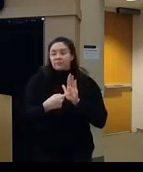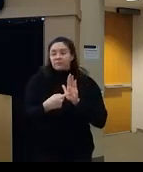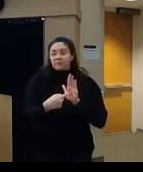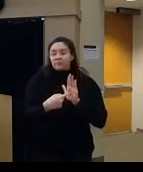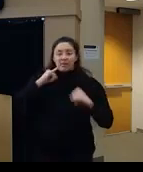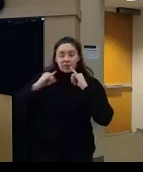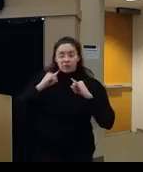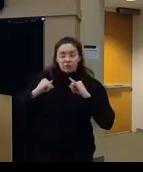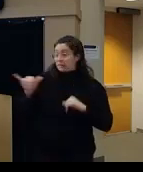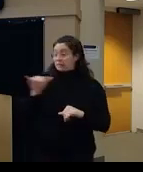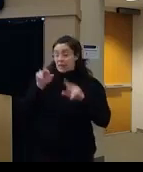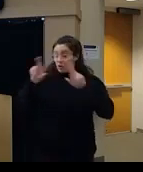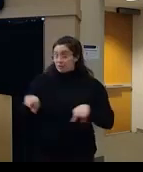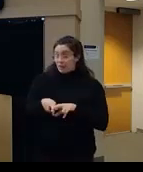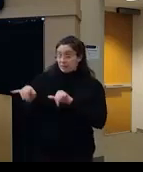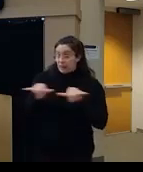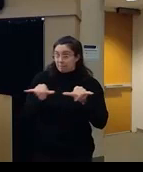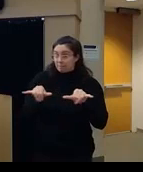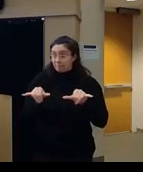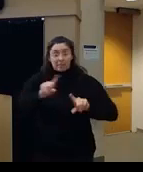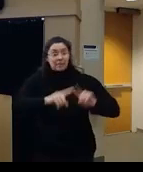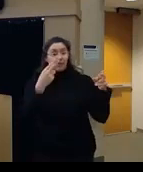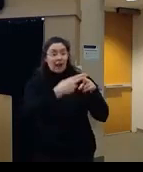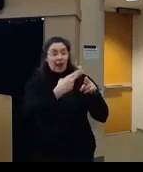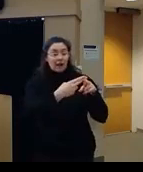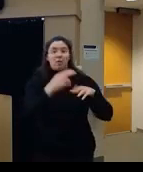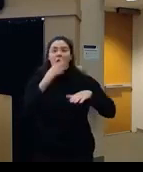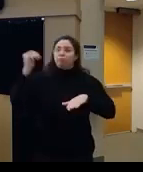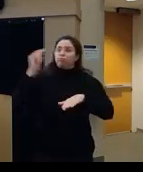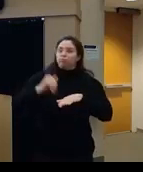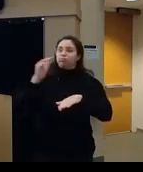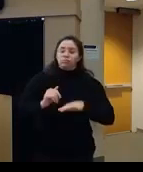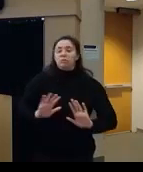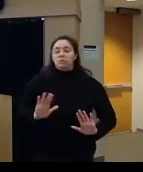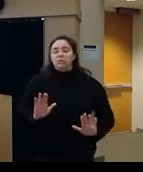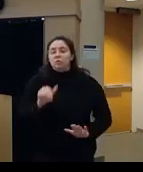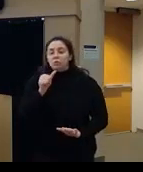folks same resum with white signing names uh their response was well don't name your kids any black